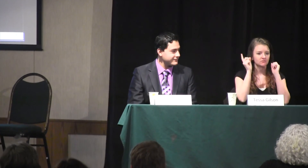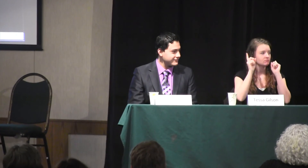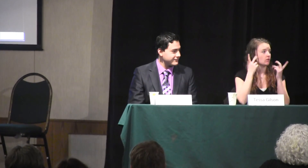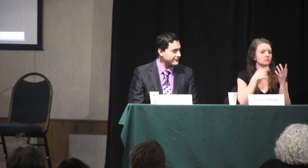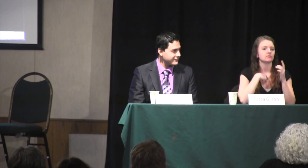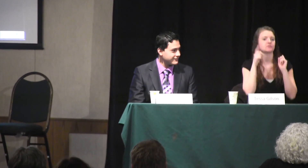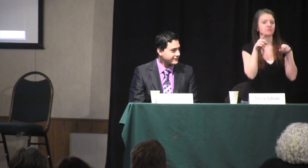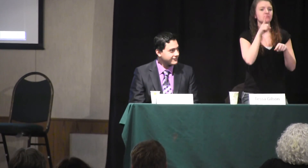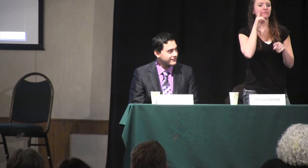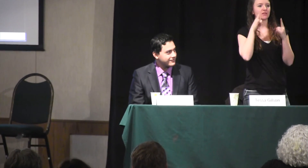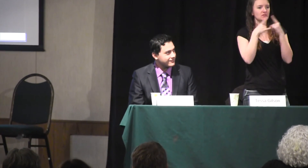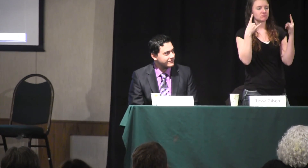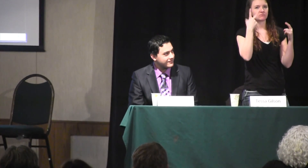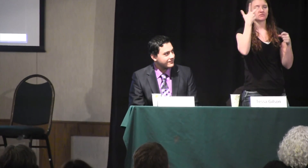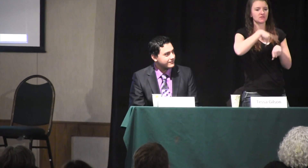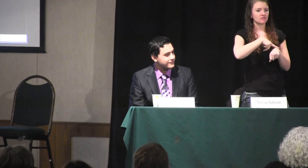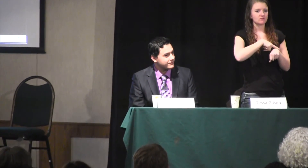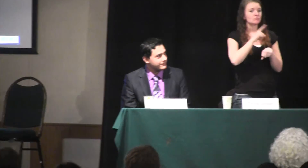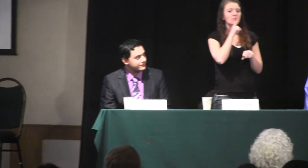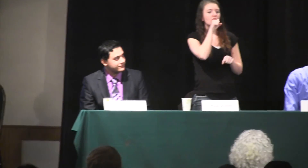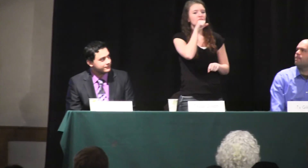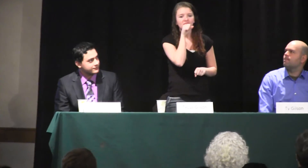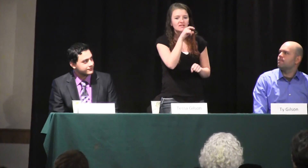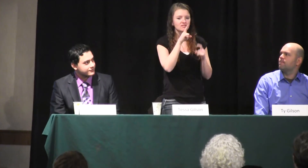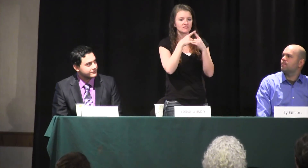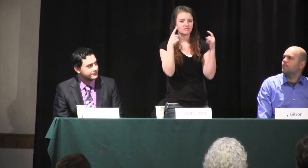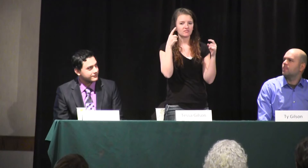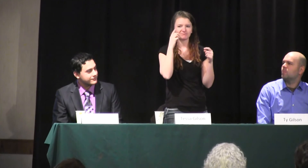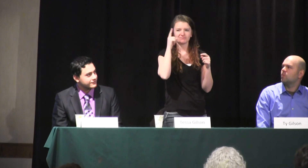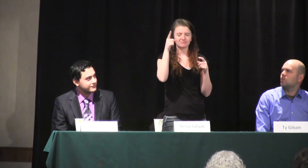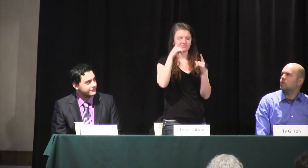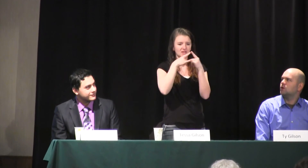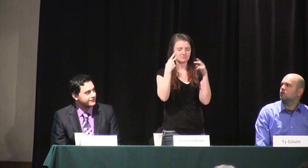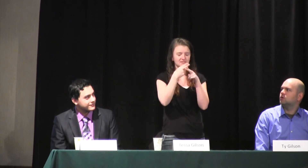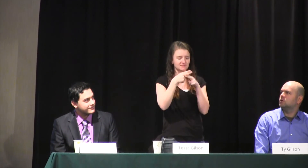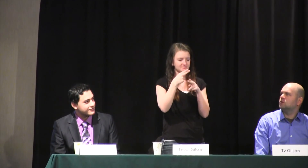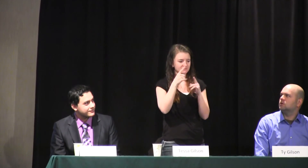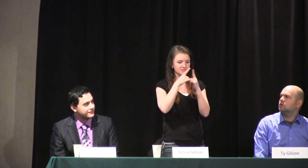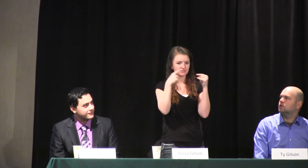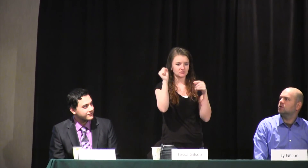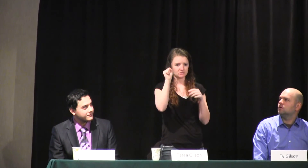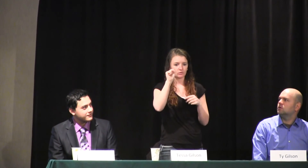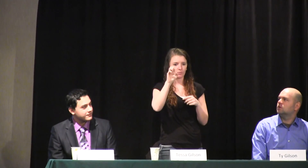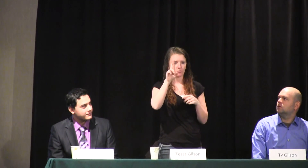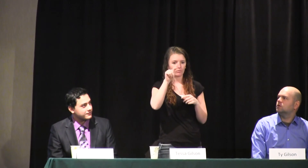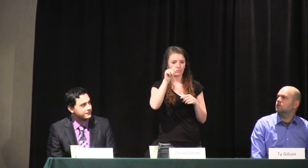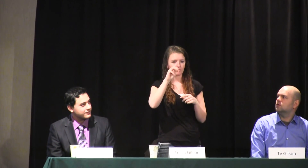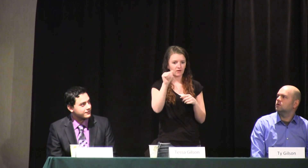Oh, yeah, I did go to deaf camp three different times. I loved it. I forget the name of it.